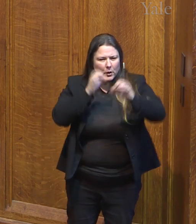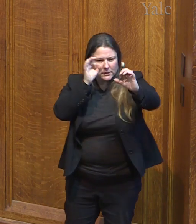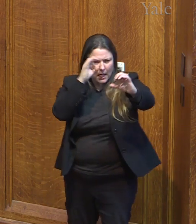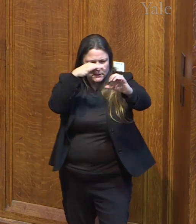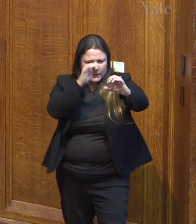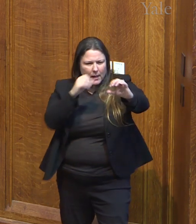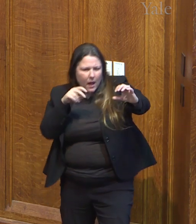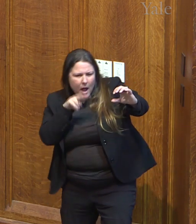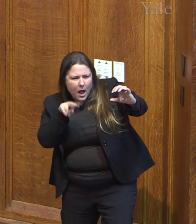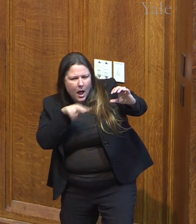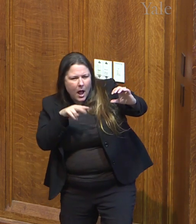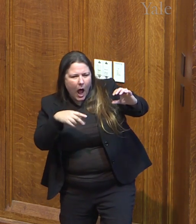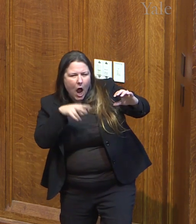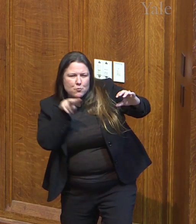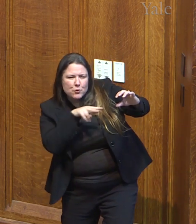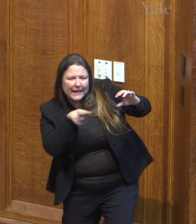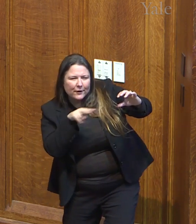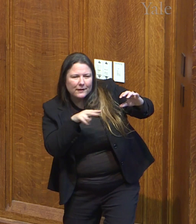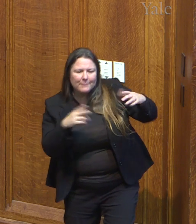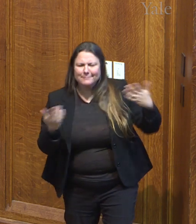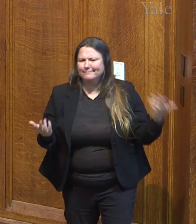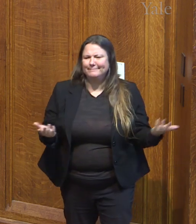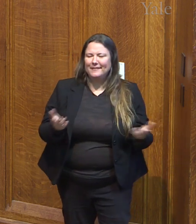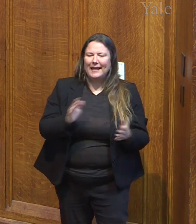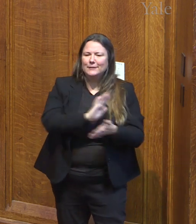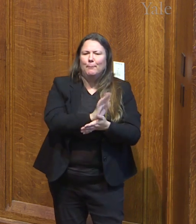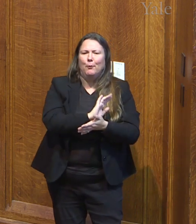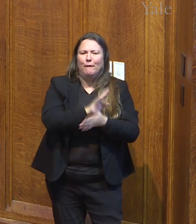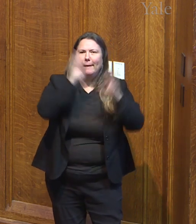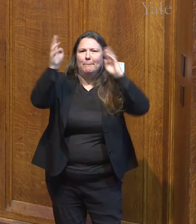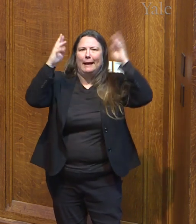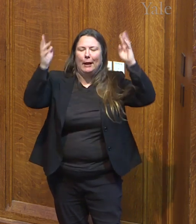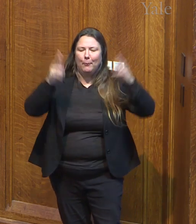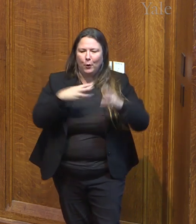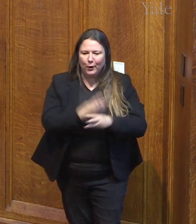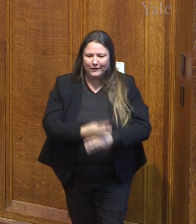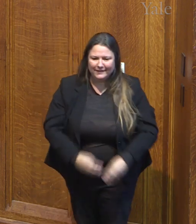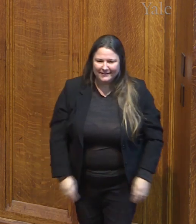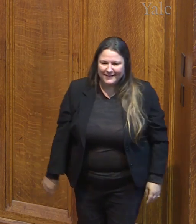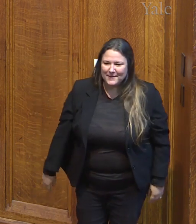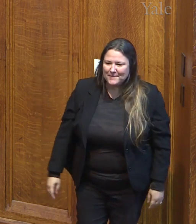They're just reciting a script that they've memorized. I did though manage to do it once.